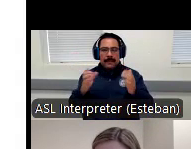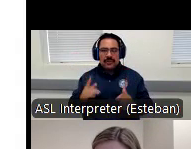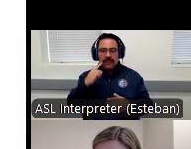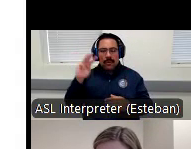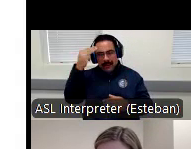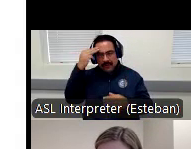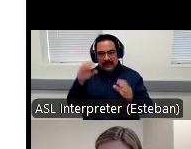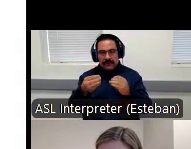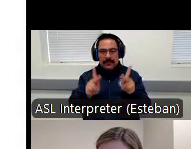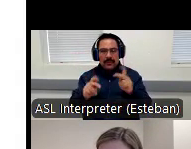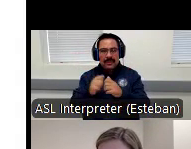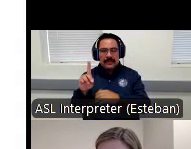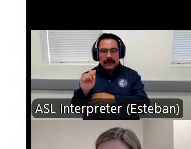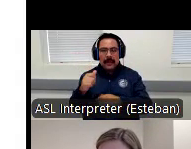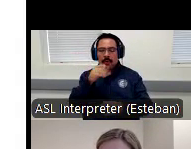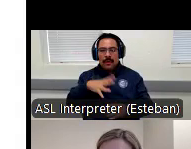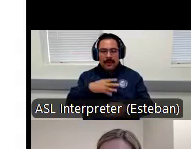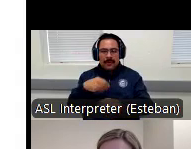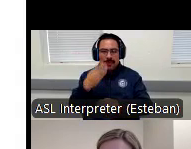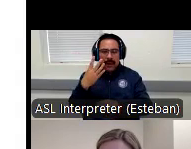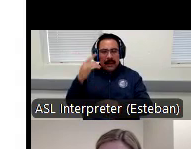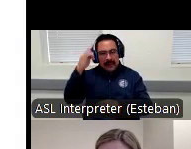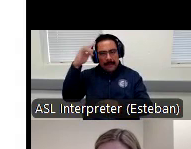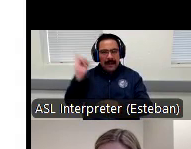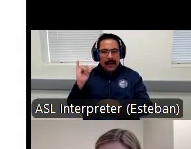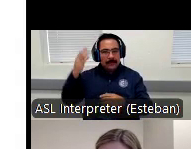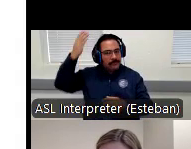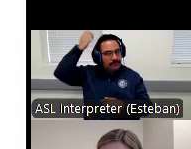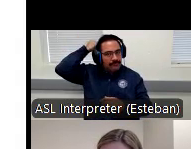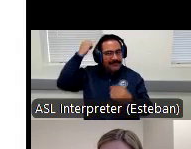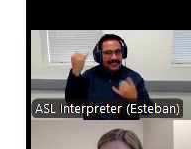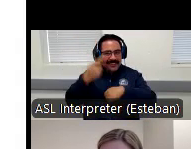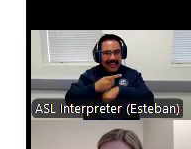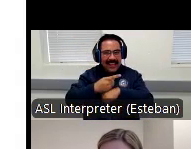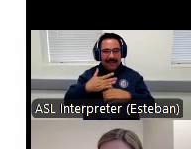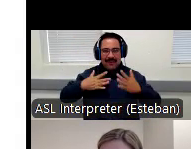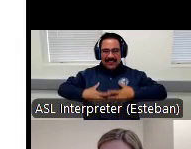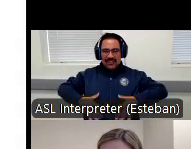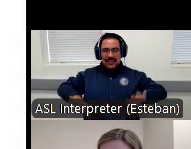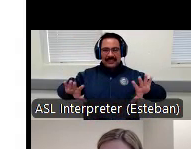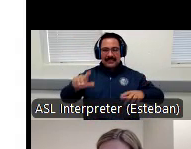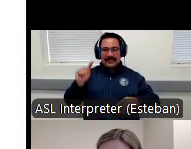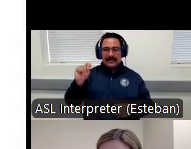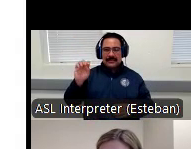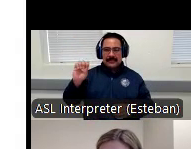a white woman with blonde hair pulled up today. I'm wearing a dress, a teal dress, and a necklace